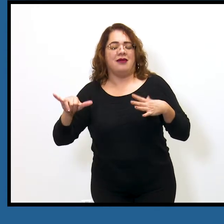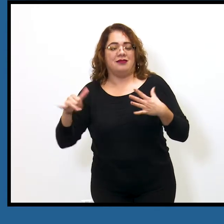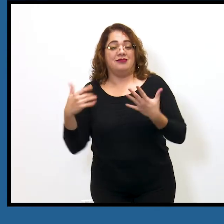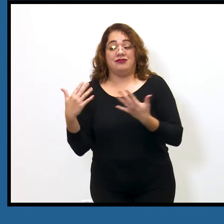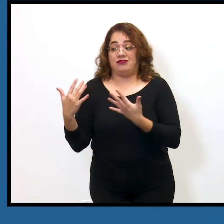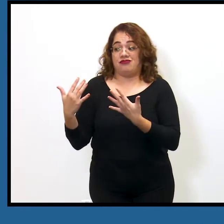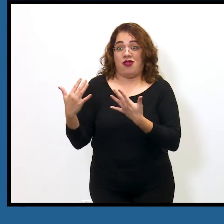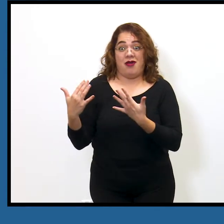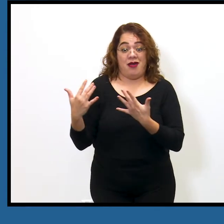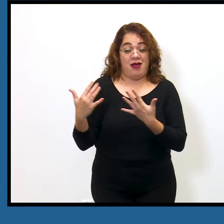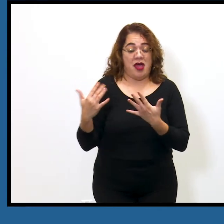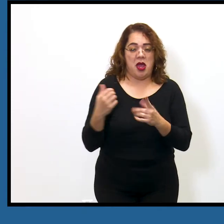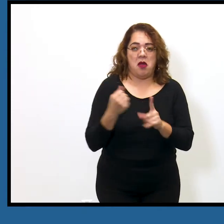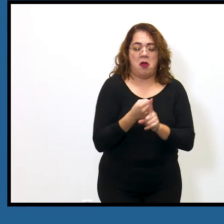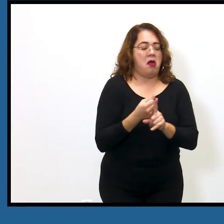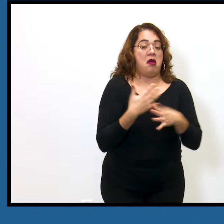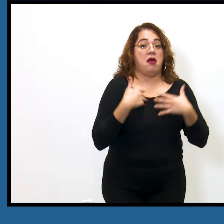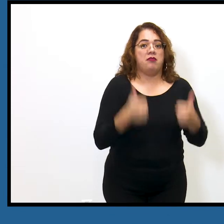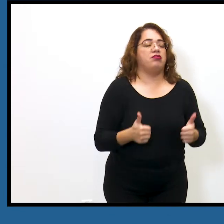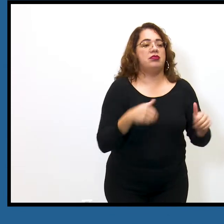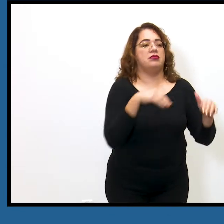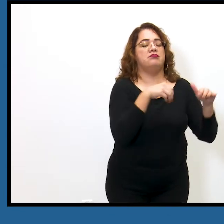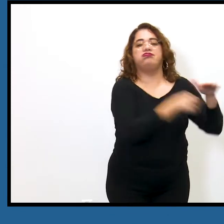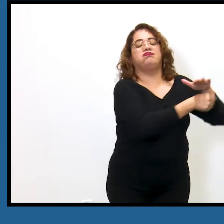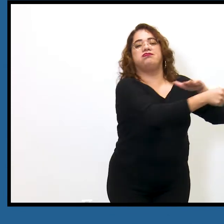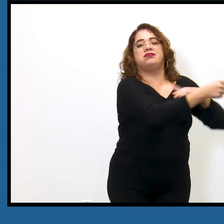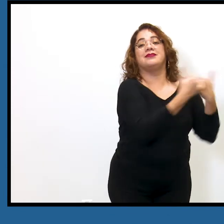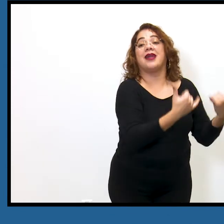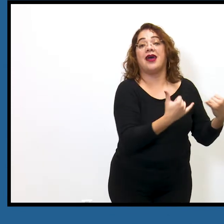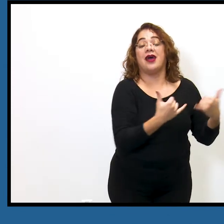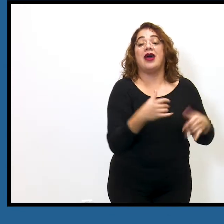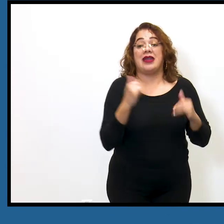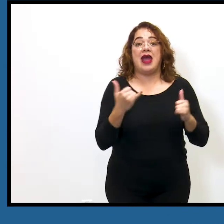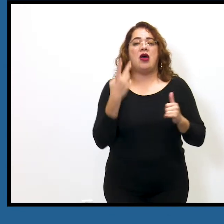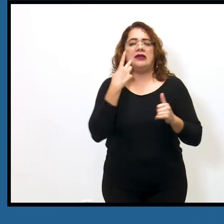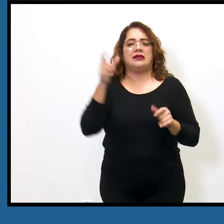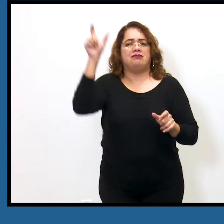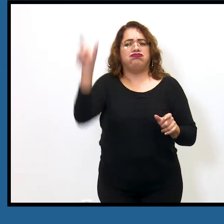you go to this next slide which is our confirmed cases by age you can also see this is no longer